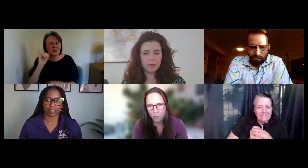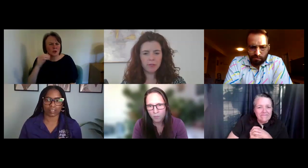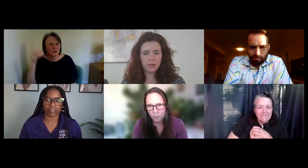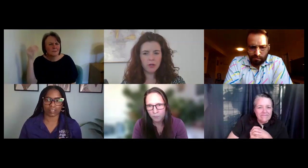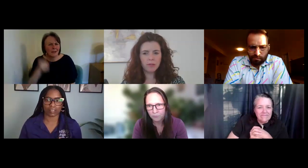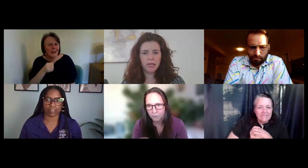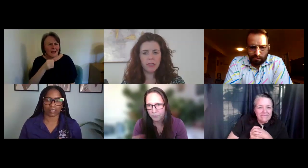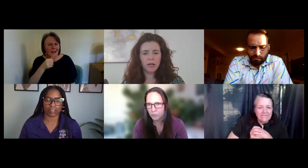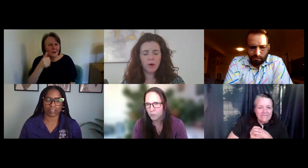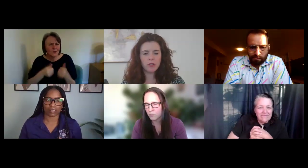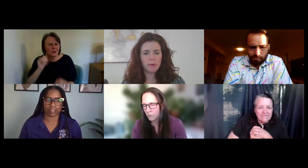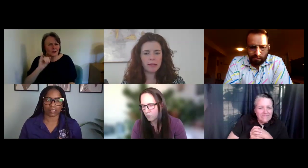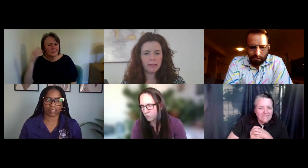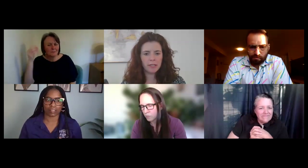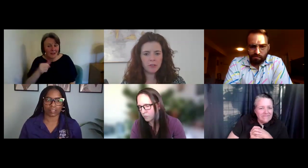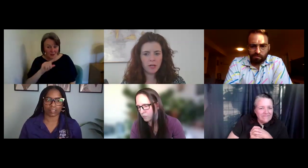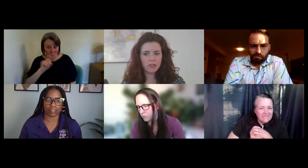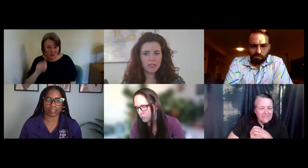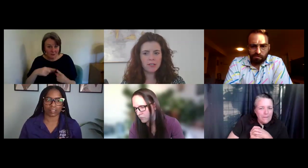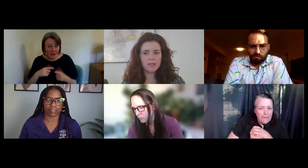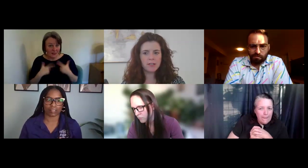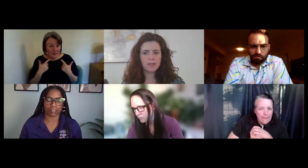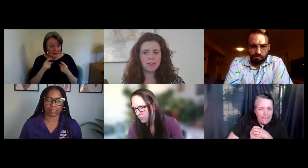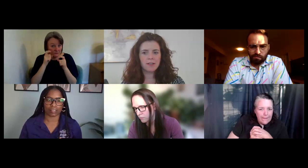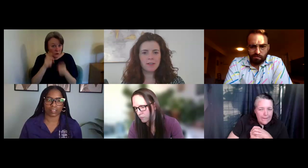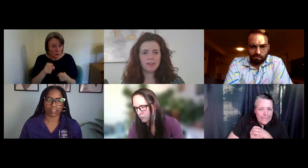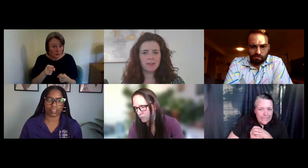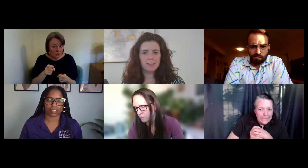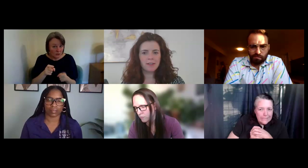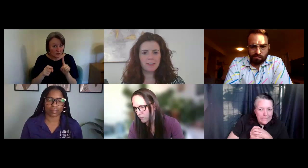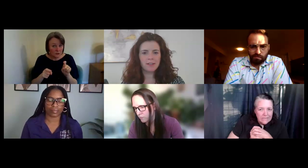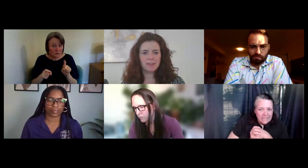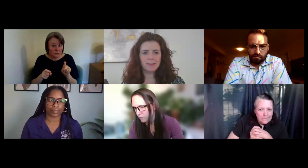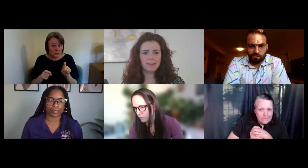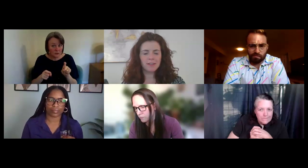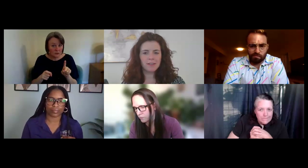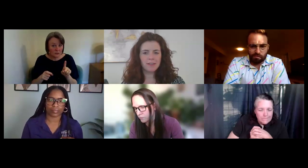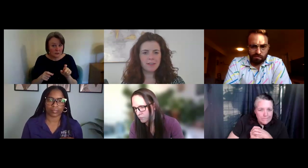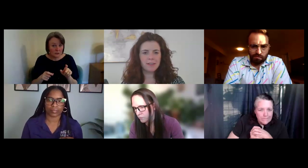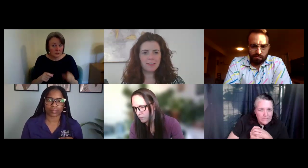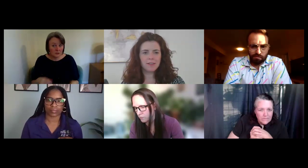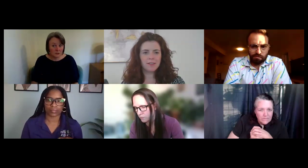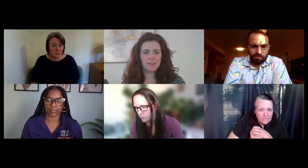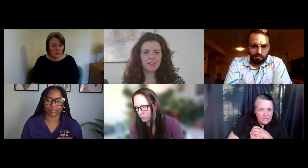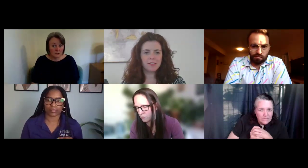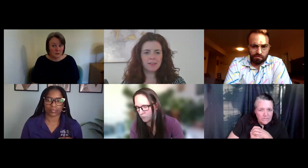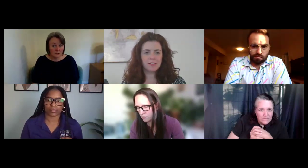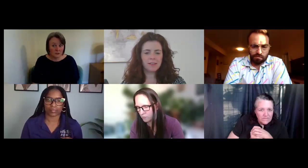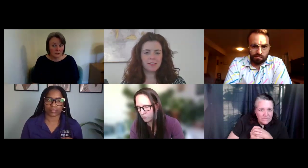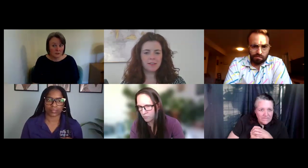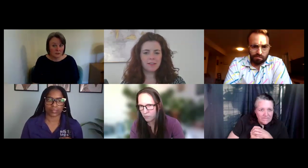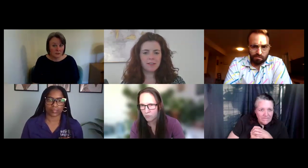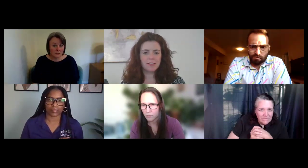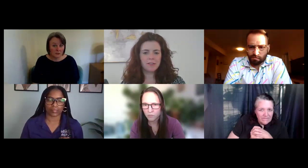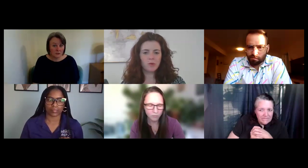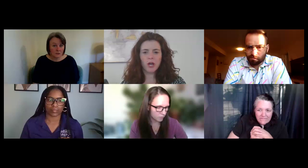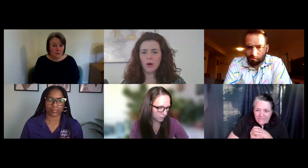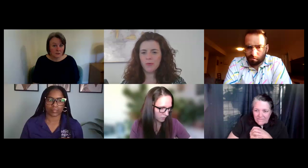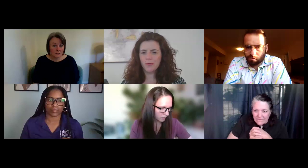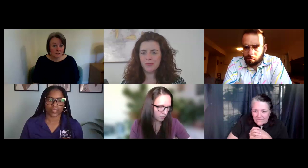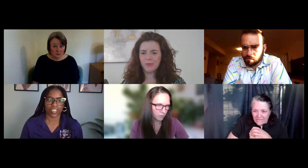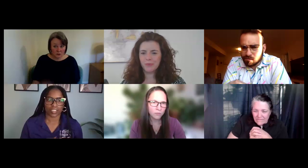the procedure, was that a question about living donation? Do we know?